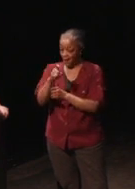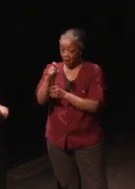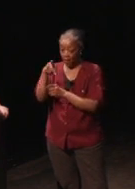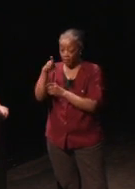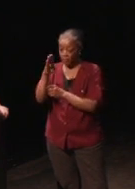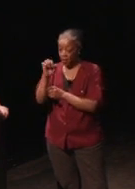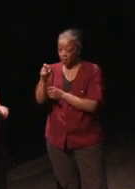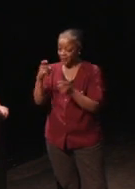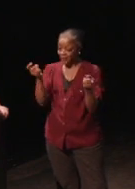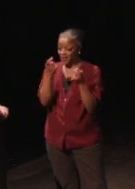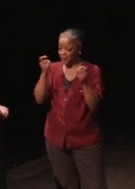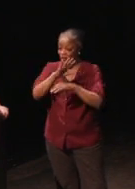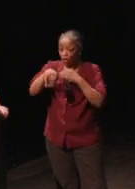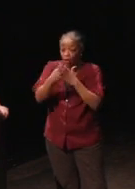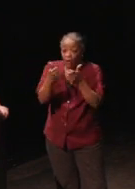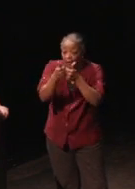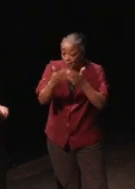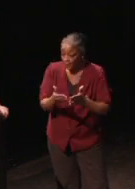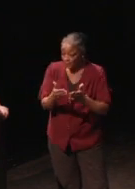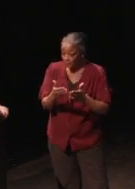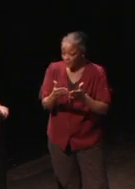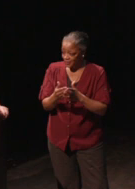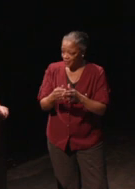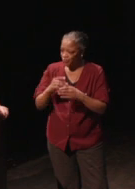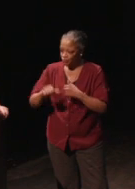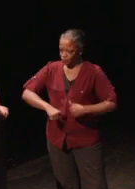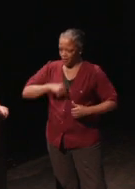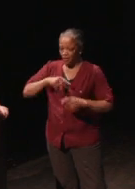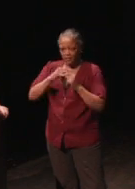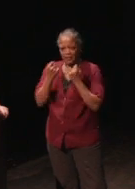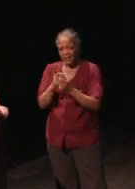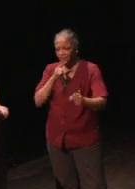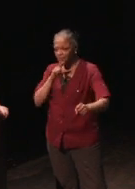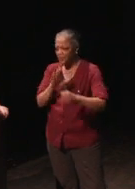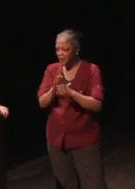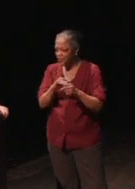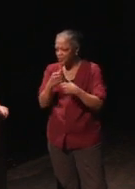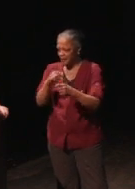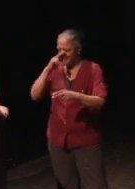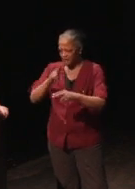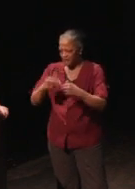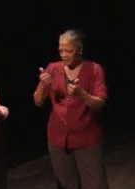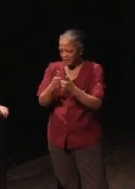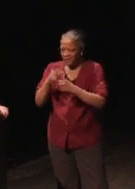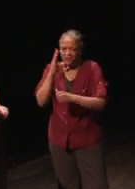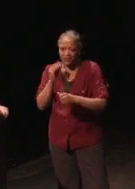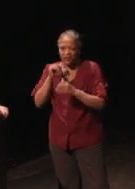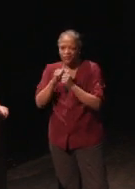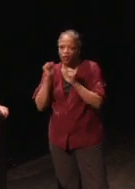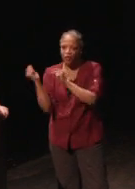Xbox celebrates all gamers. Really proud of the team's commitment to make fun gaming experiences for everyone."